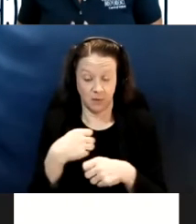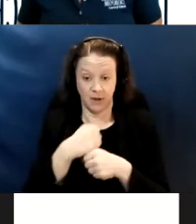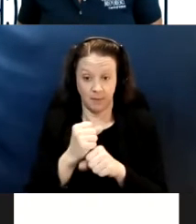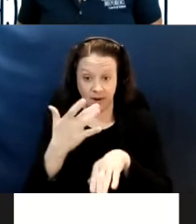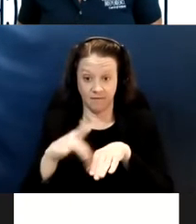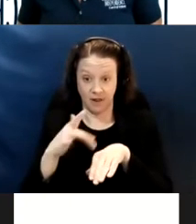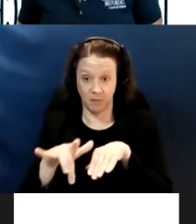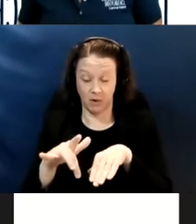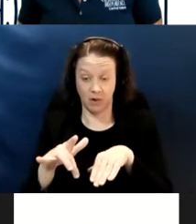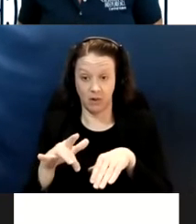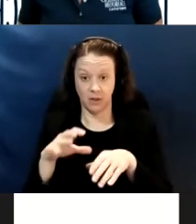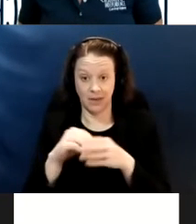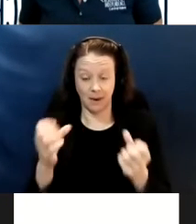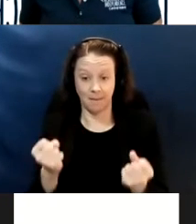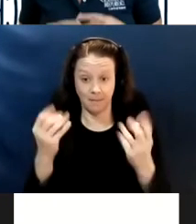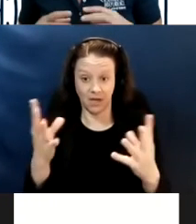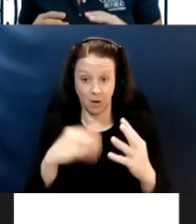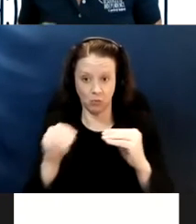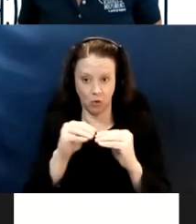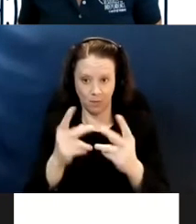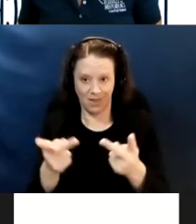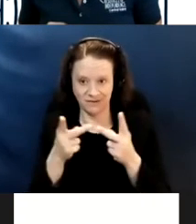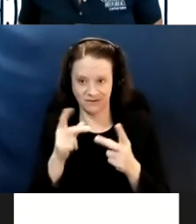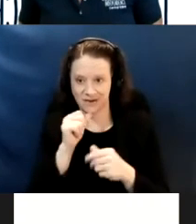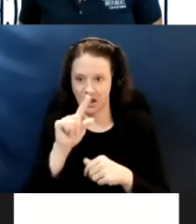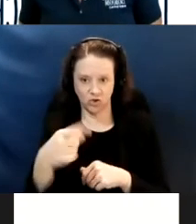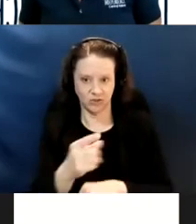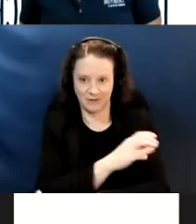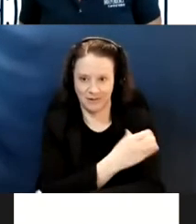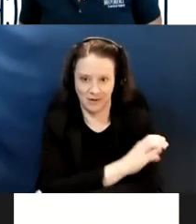in many more places, not just clinics, clinic sites